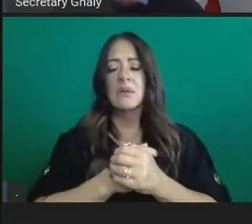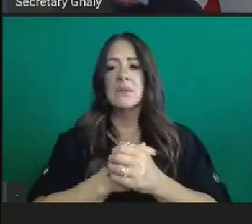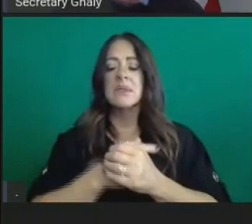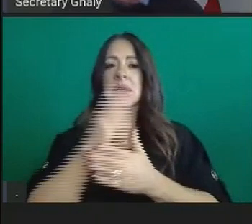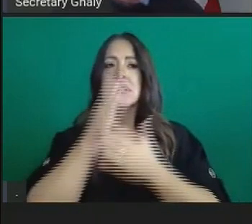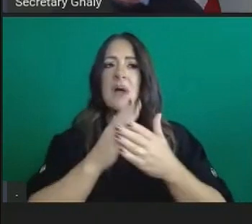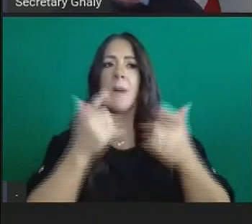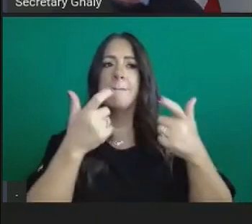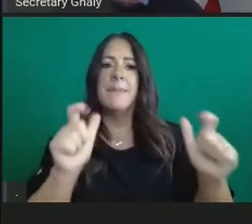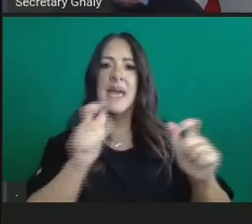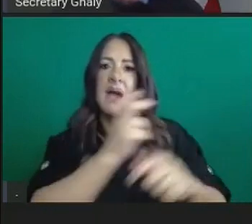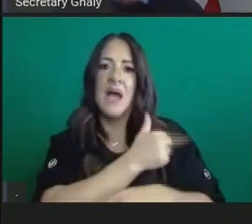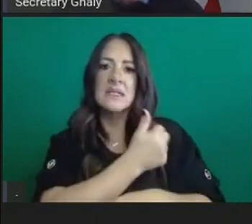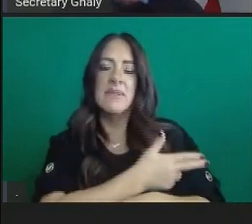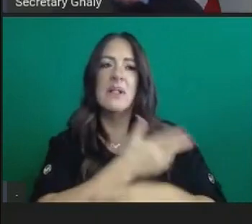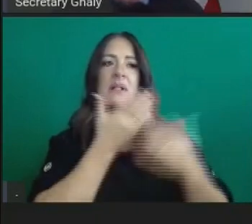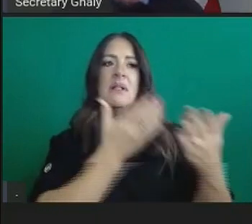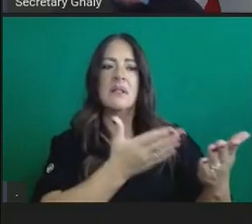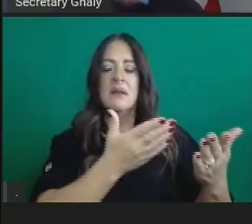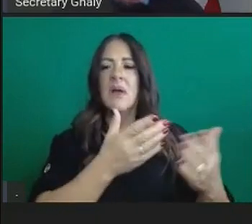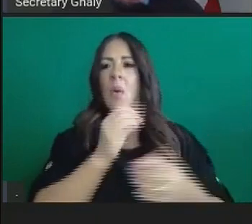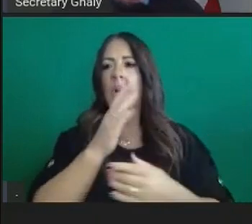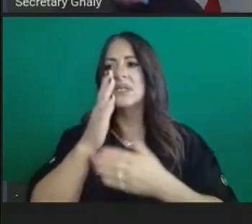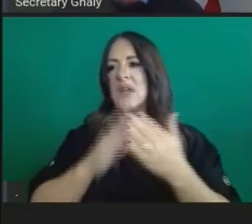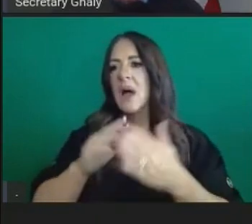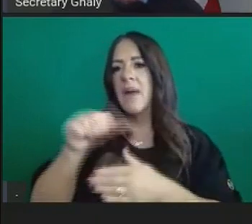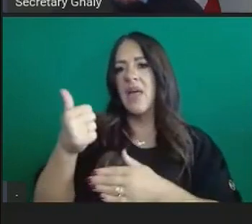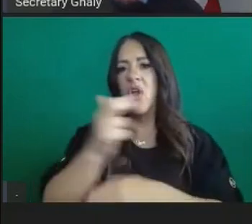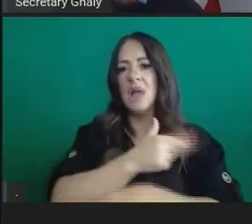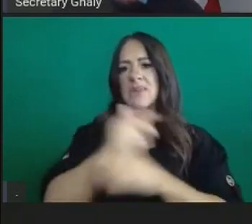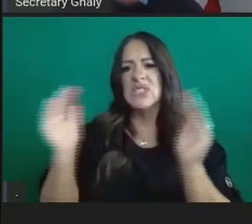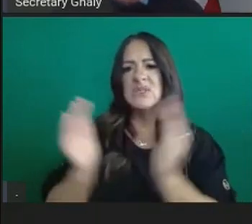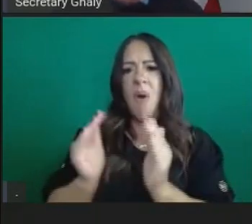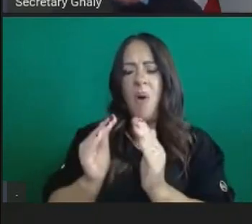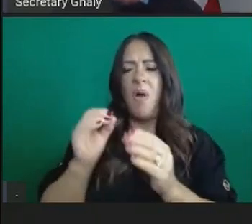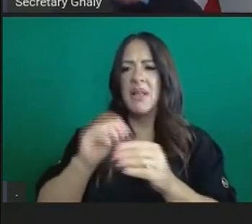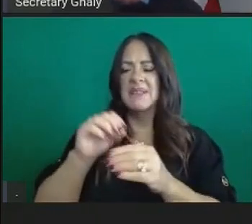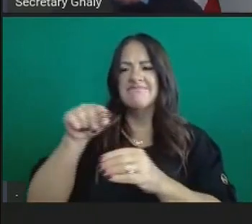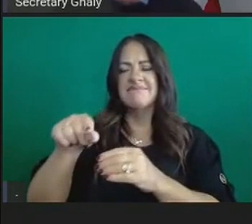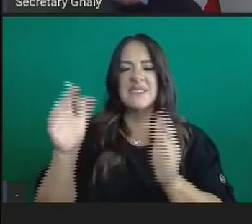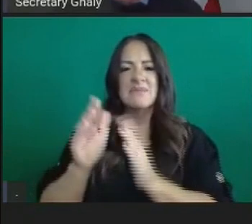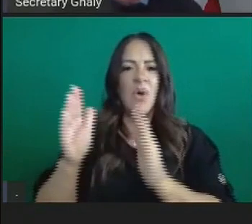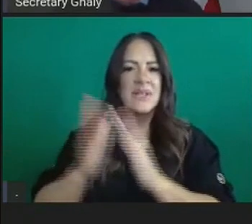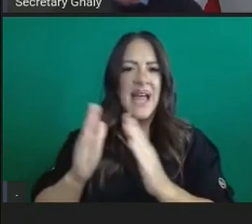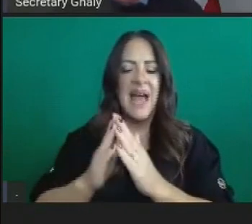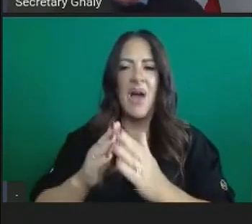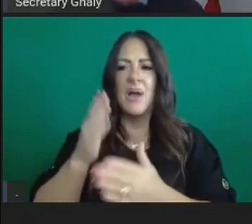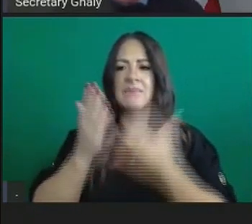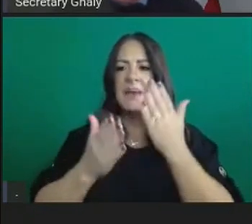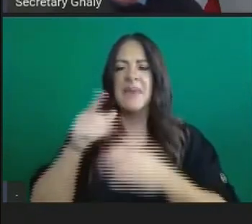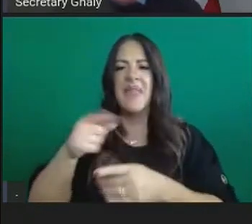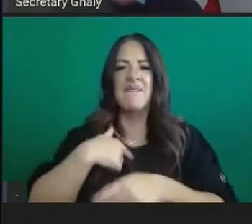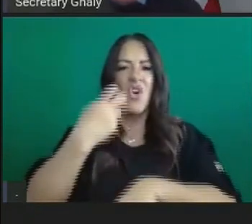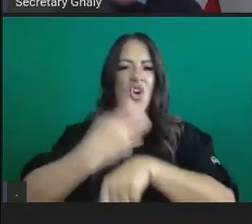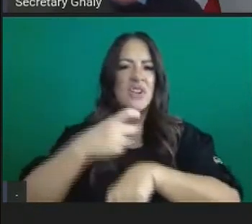MECHANIC SURE WE ARE PREPARING FOR HOSPITAL THAT MAYBE ISN'T AS BIG AS SOME OF THE ONES WE ARE USED TO OR IN COMMUNITIES